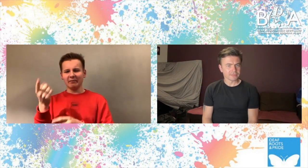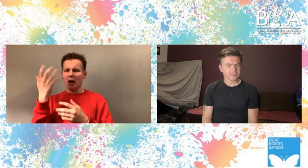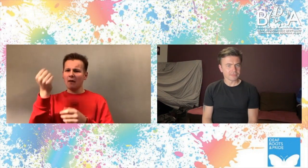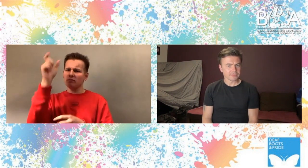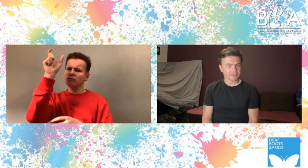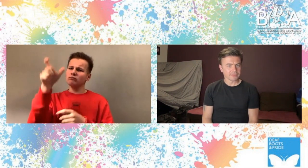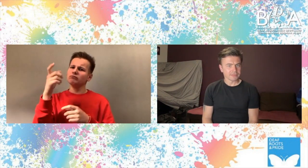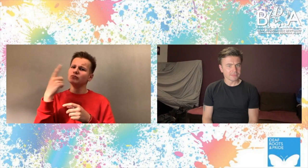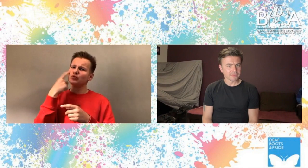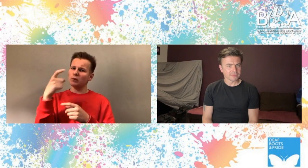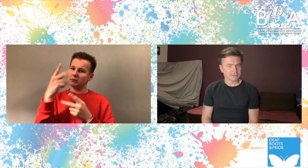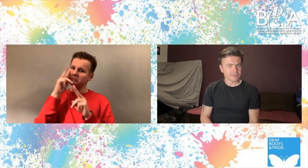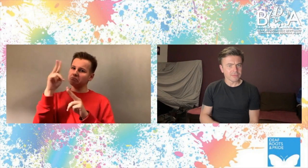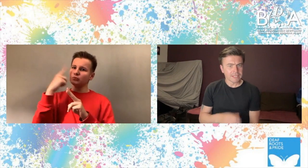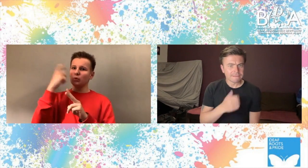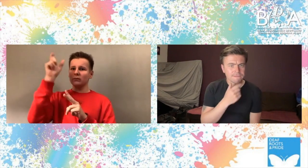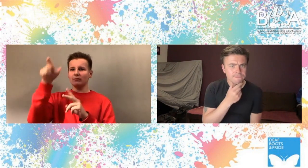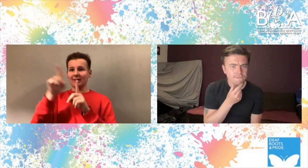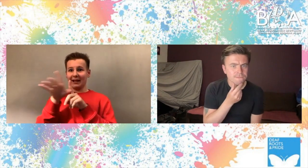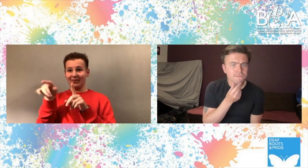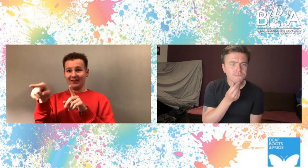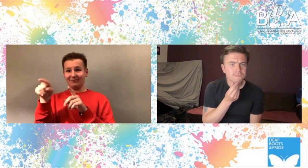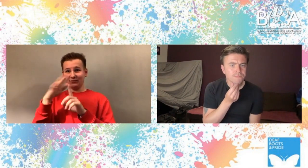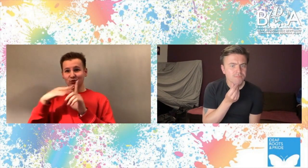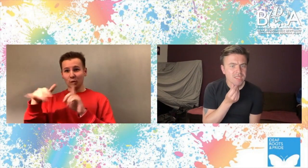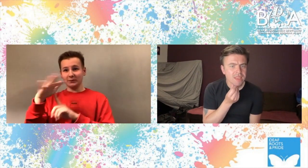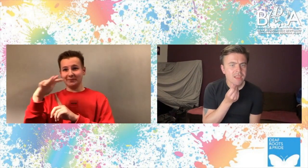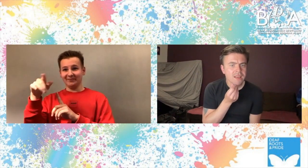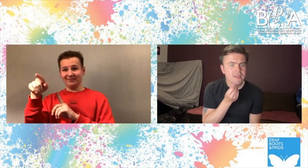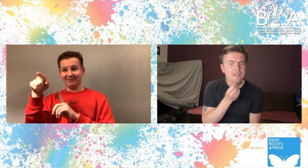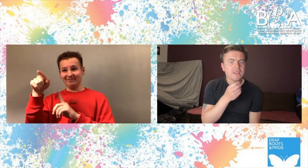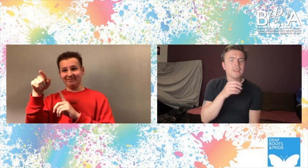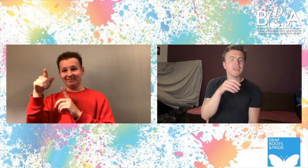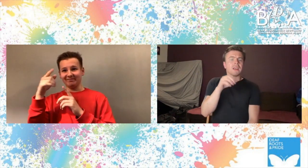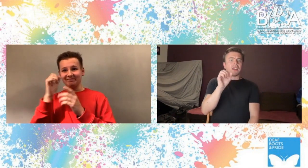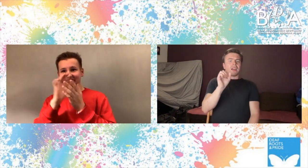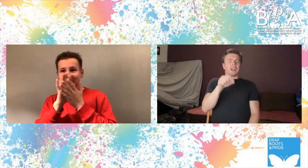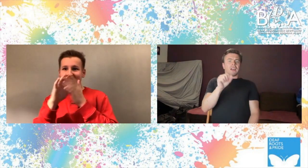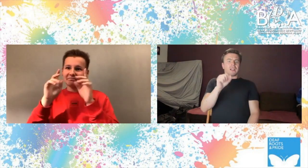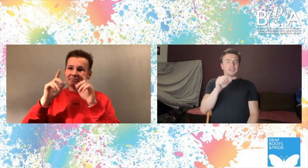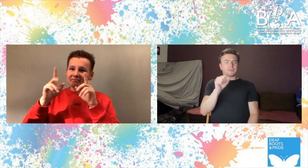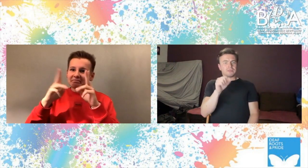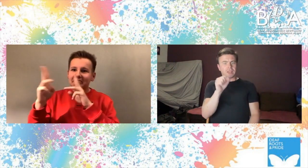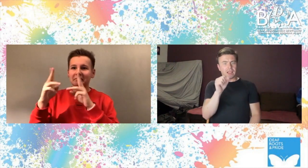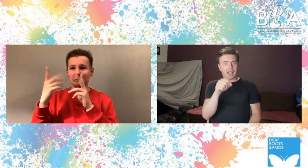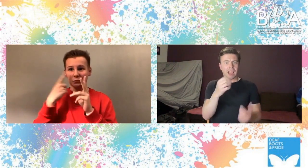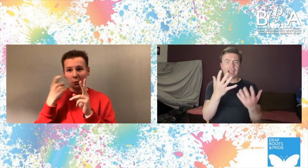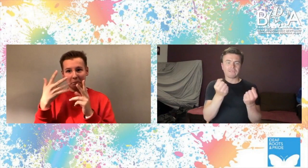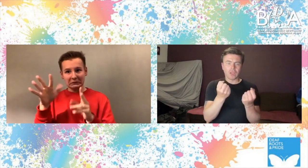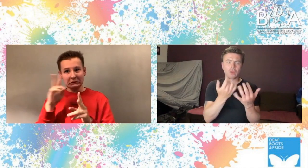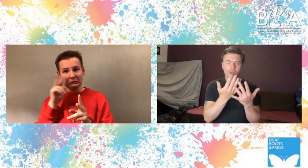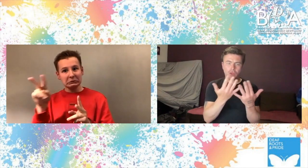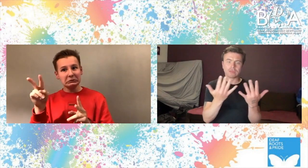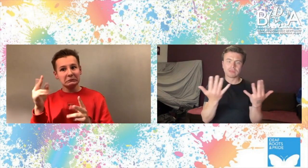Have you ever seen young people in social media, who have taken great photographs?